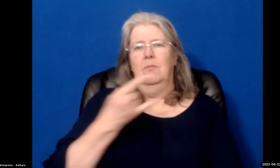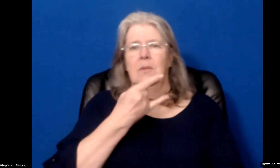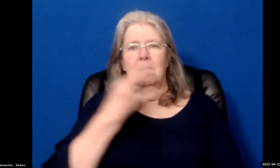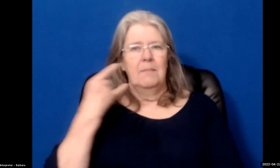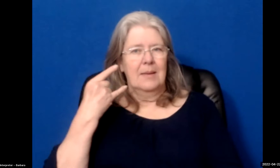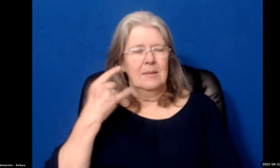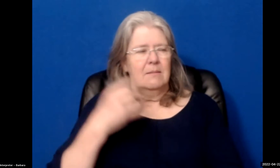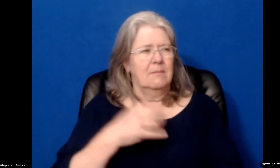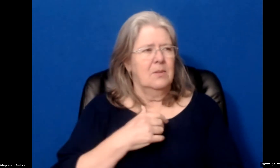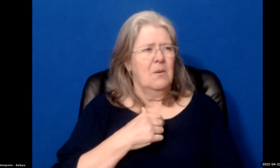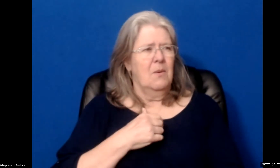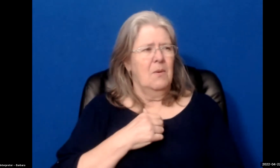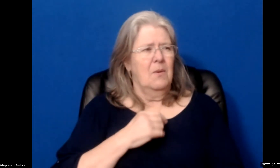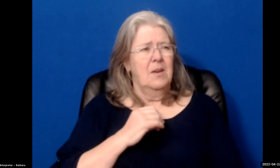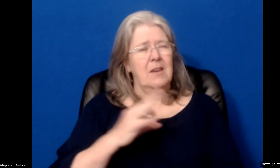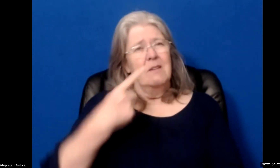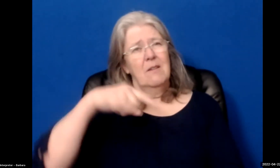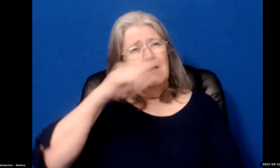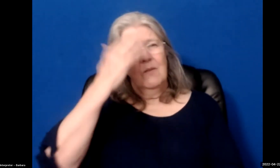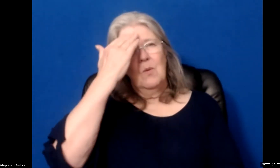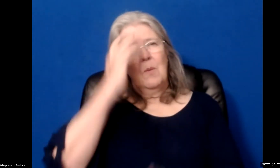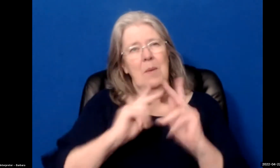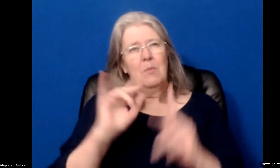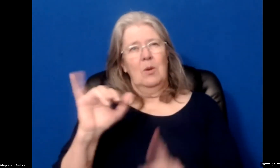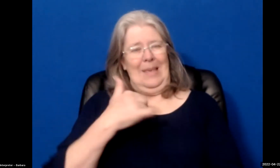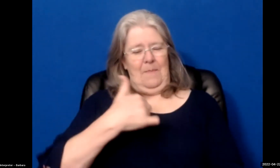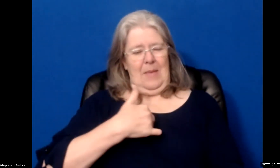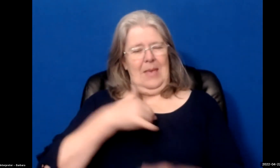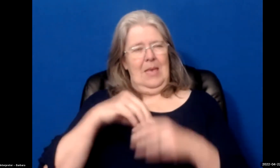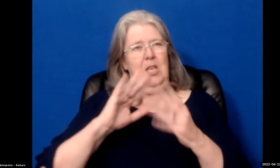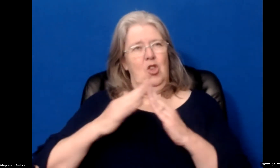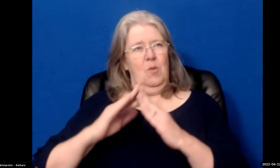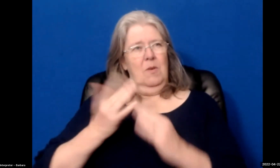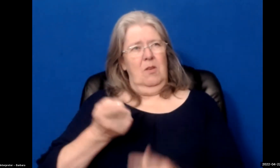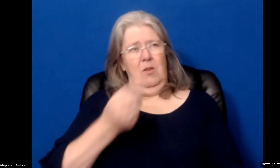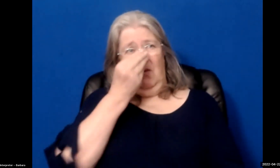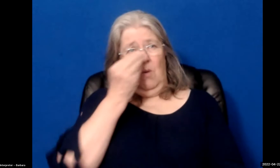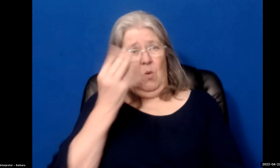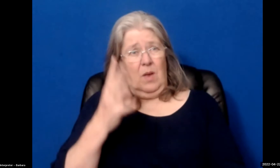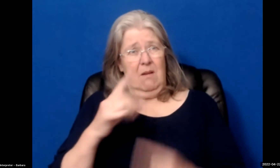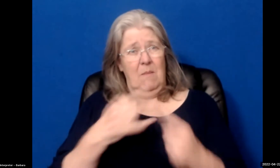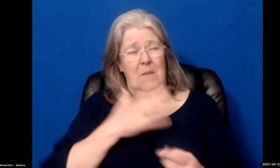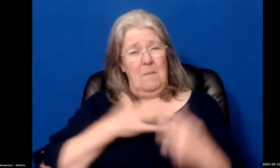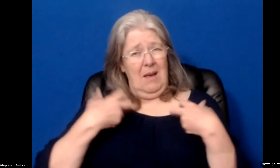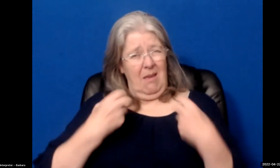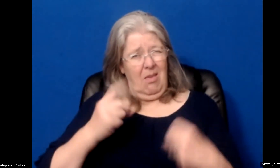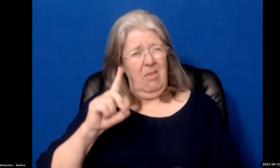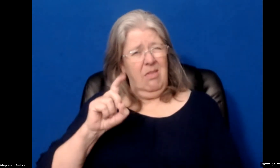community, like her and her brother that could be affected by something like COVID. Peggy: Thanks.